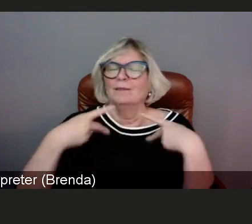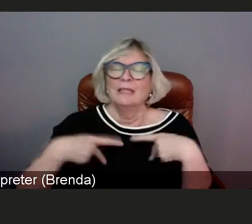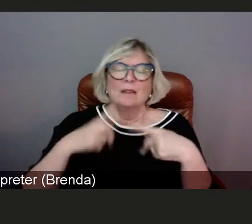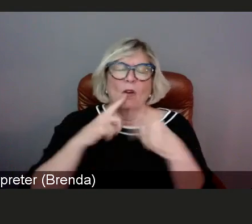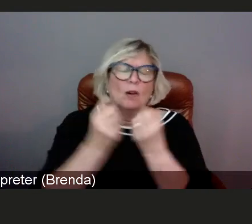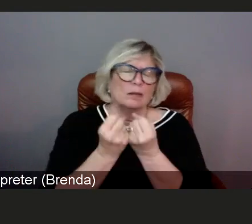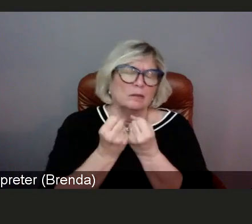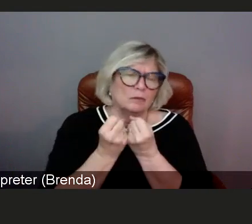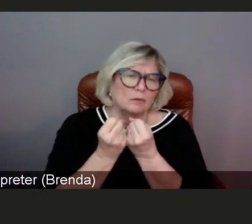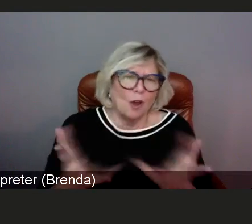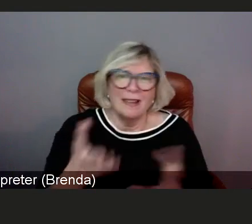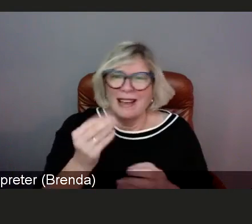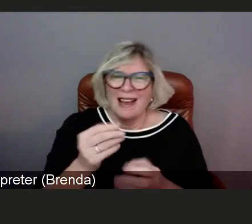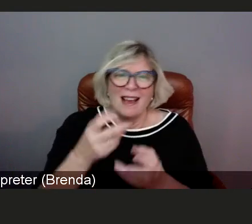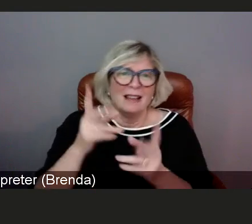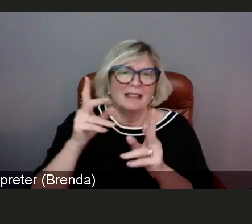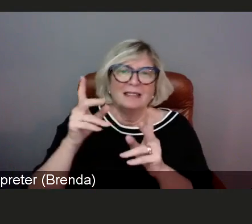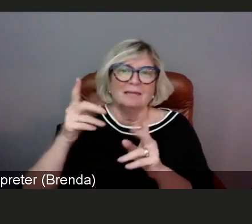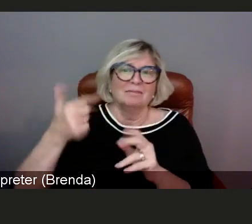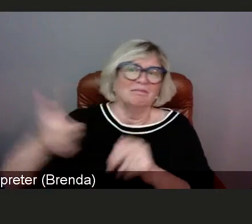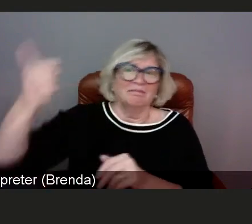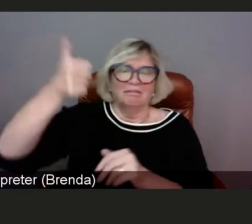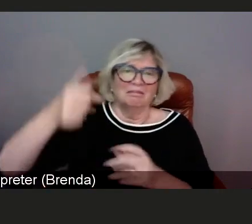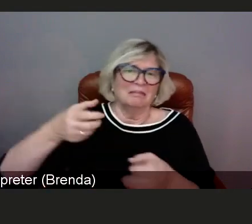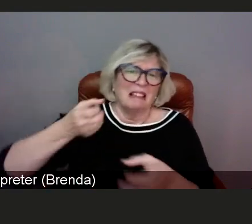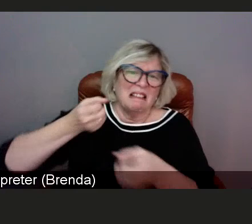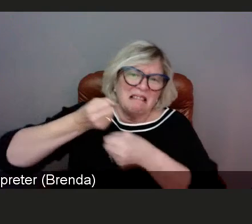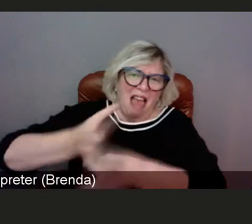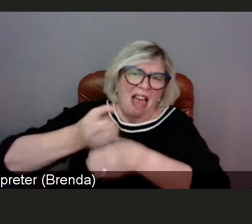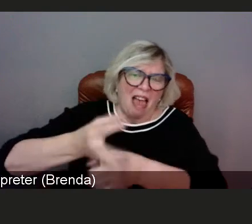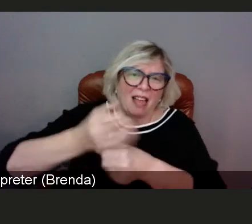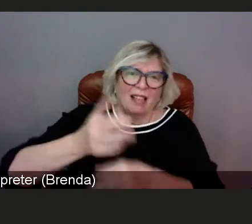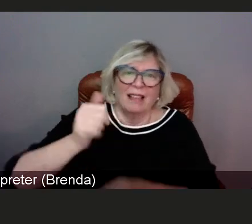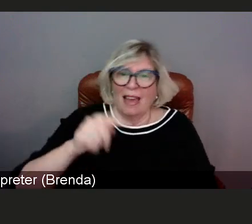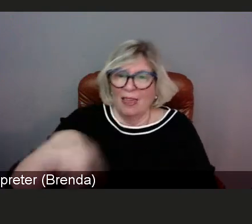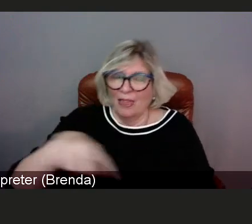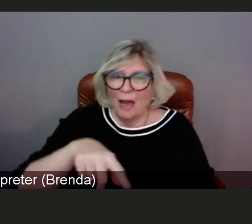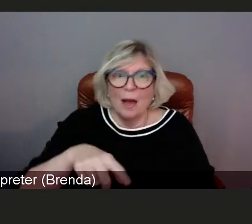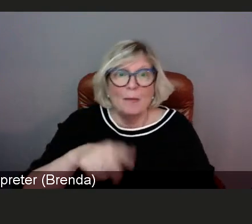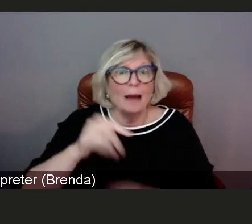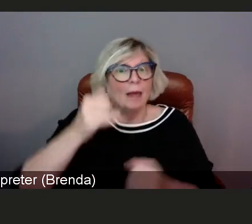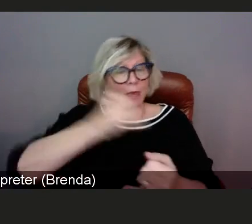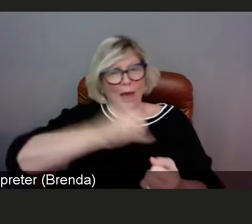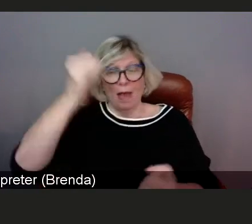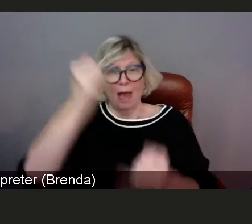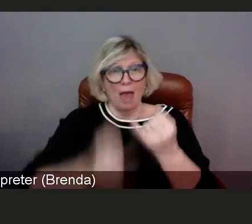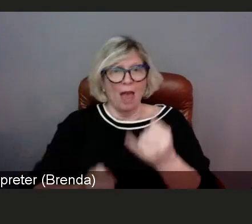And yet at the end of it, the SEALs come out stronger. They come out more confident